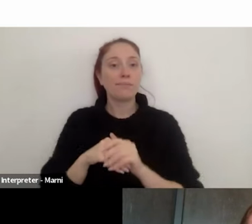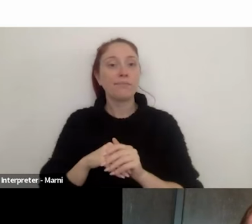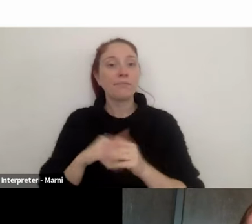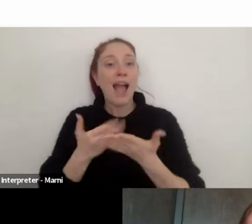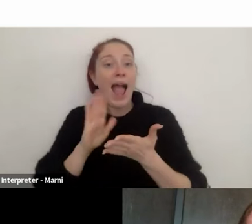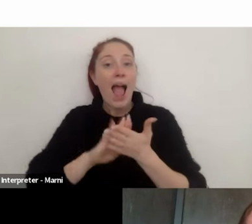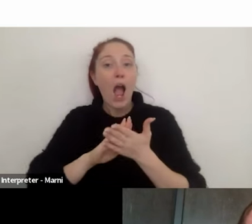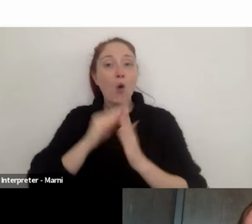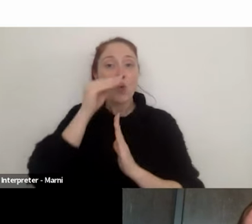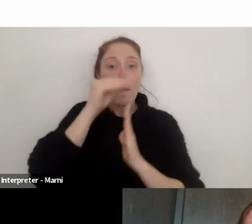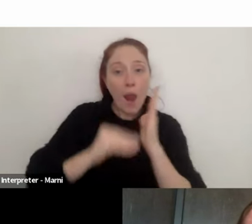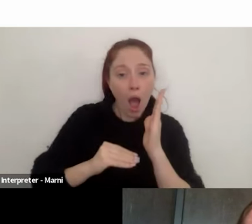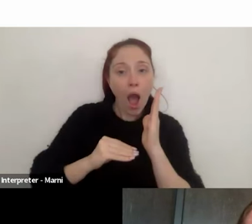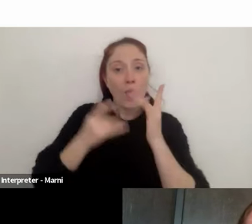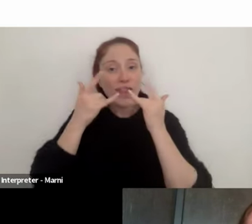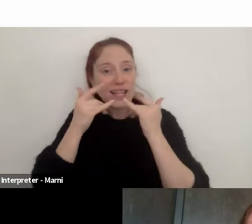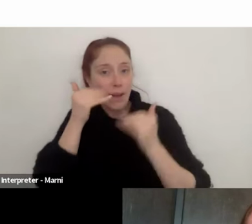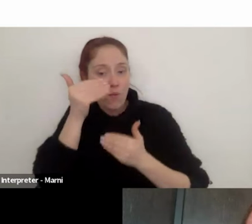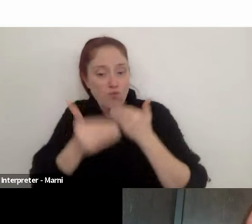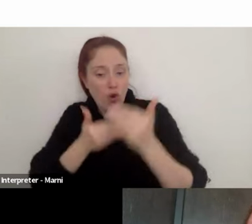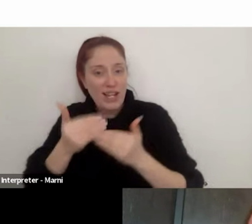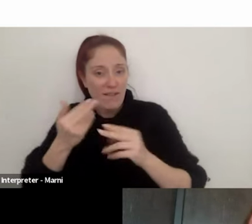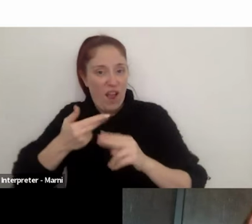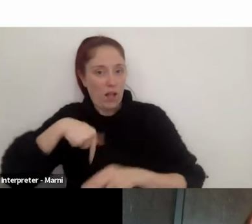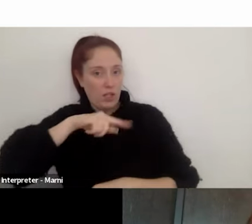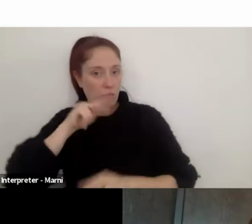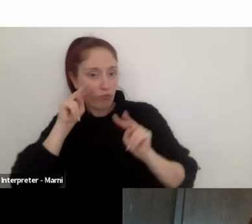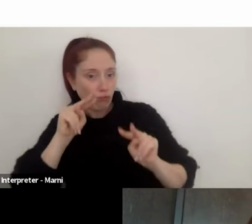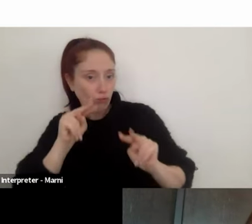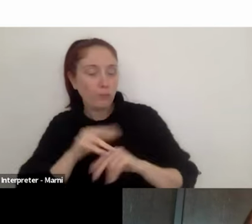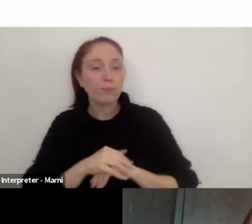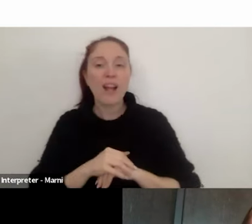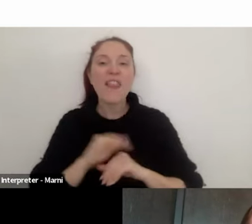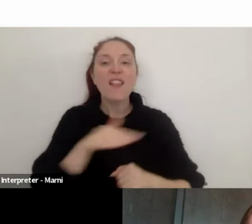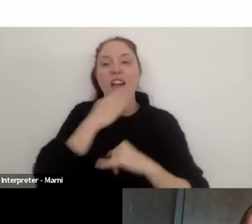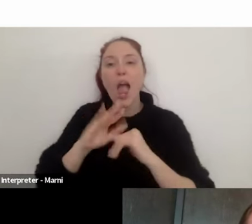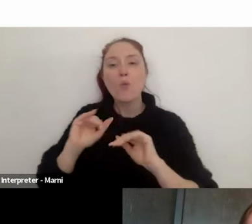and assessment processes are, and we will provide some advice on frequently asked